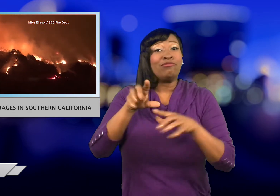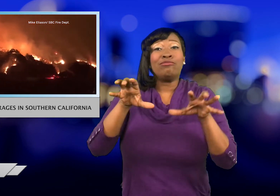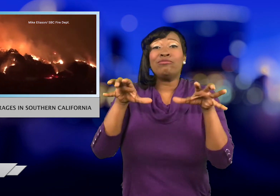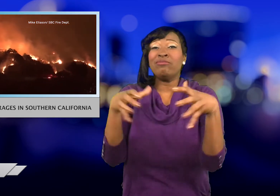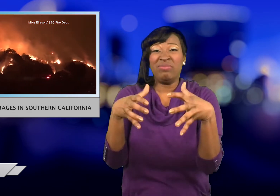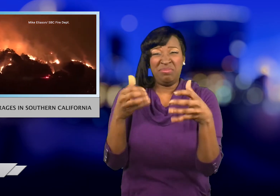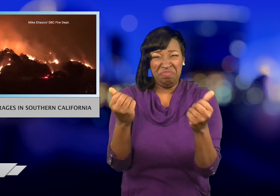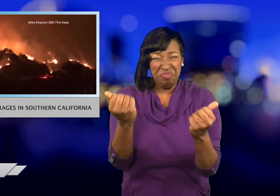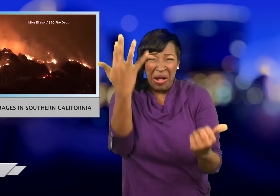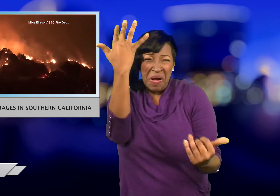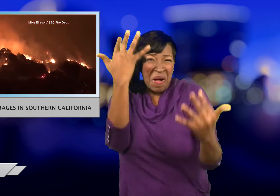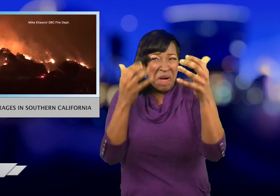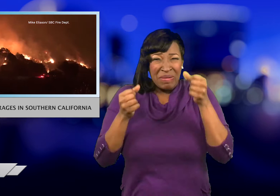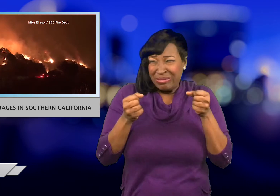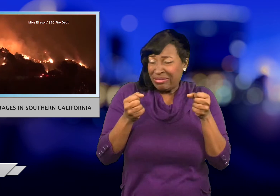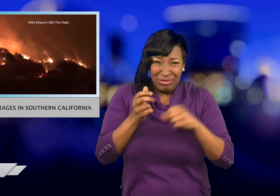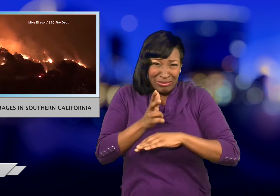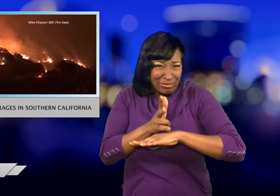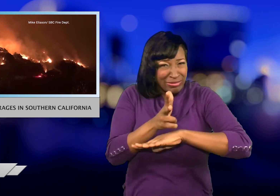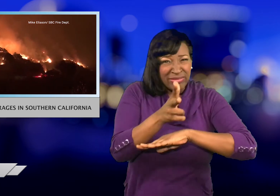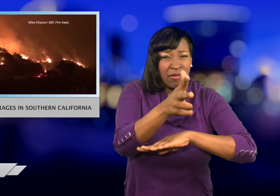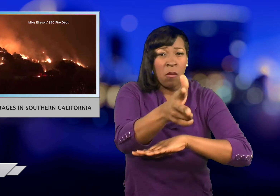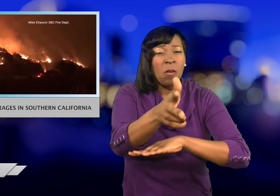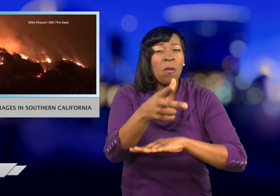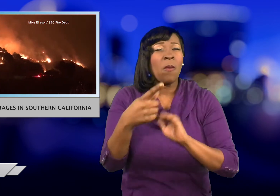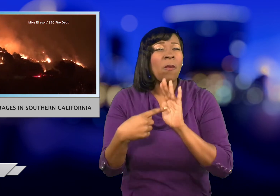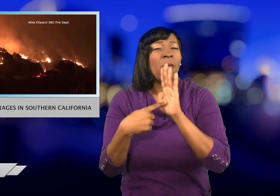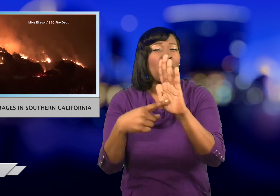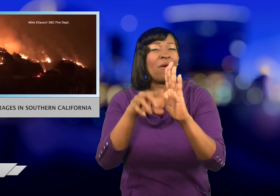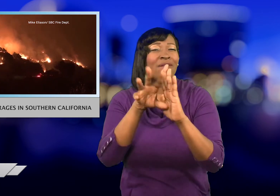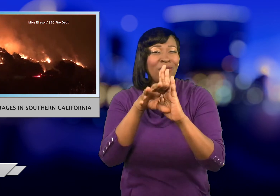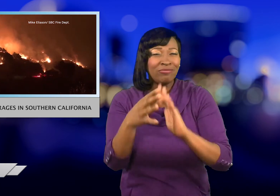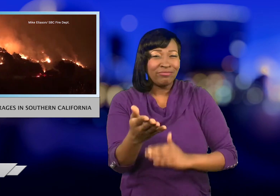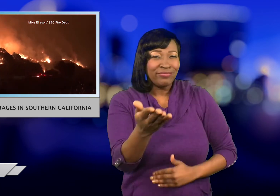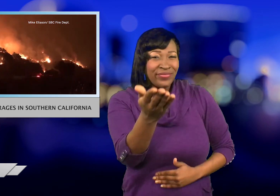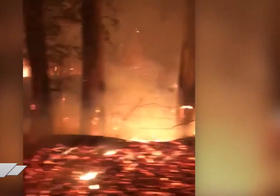as crews drive right through the flames.